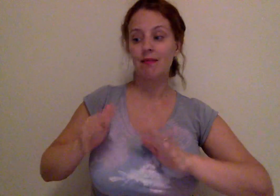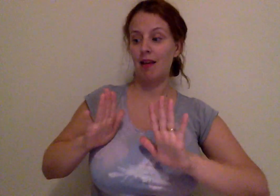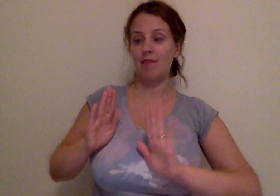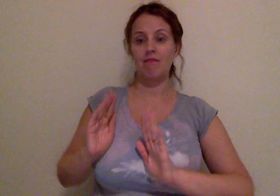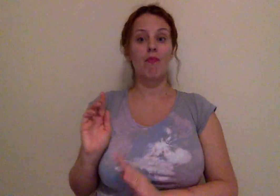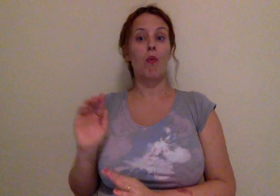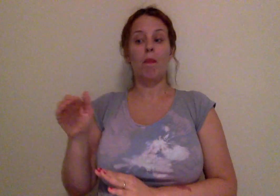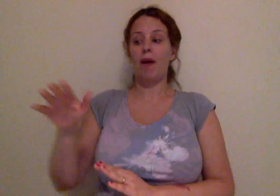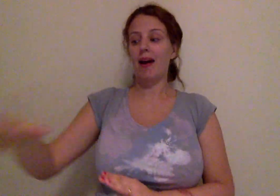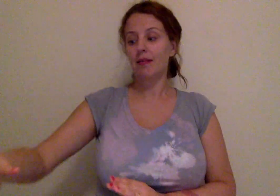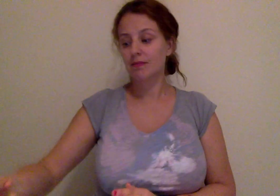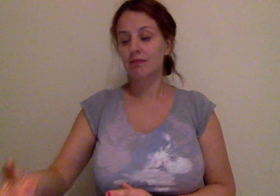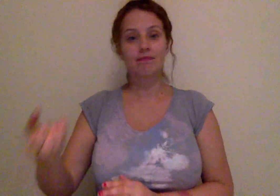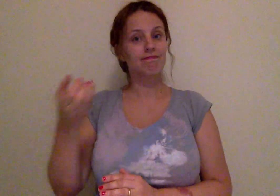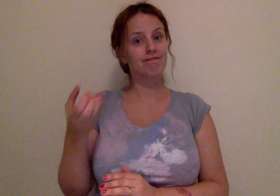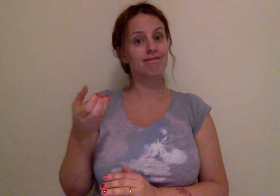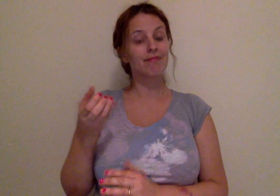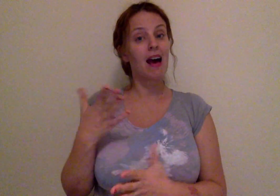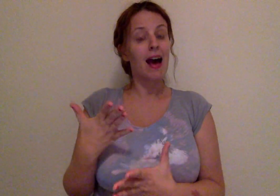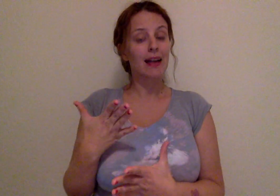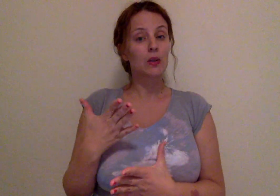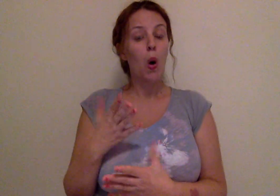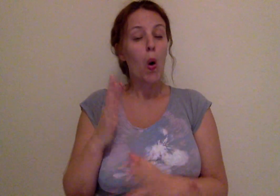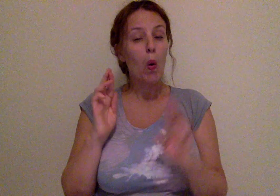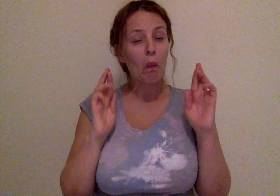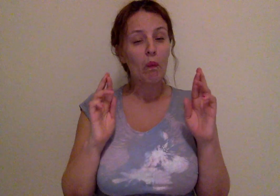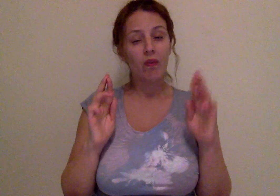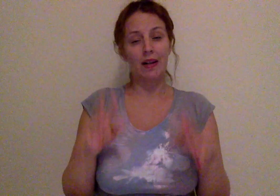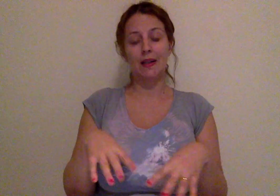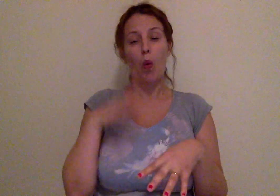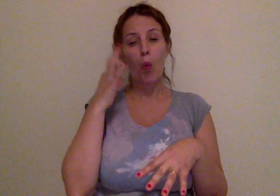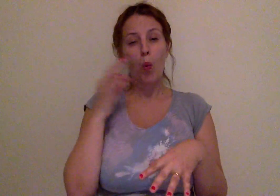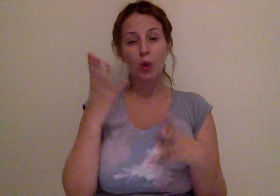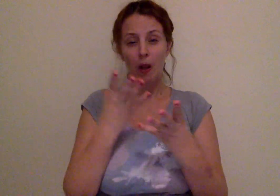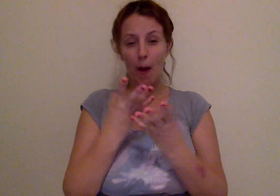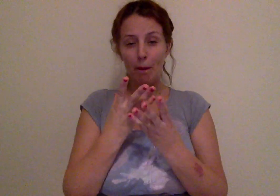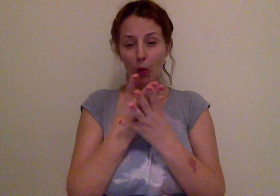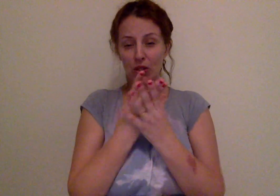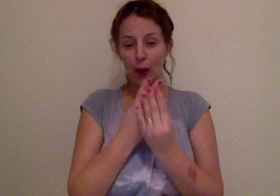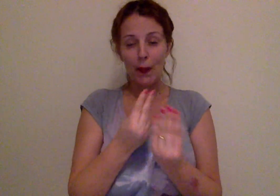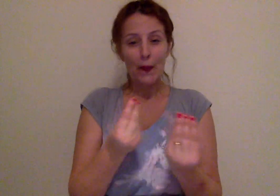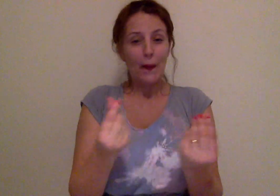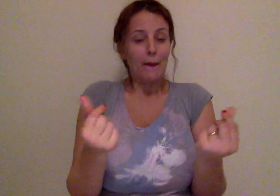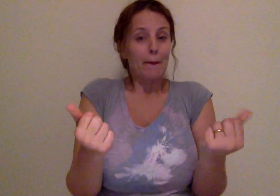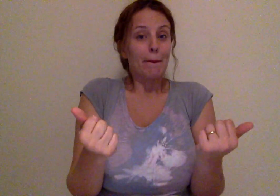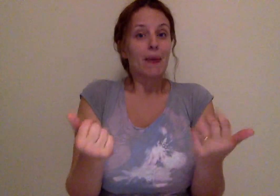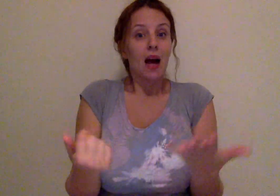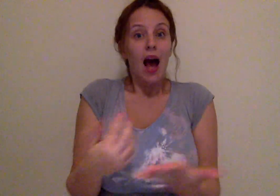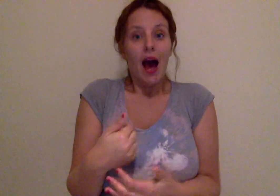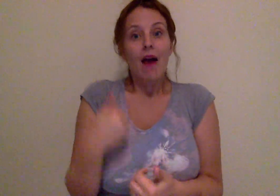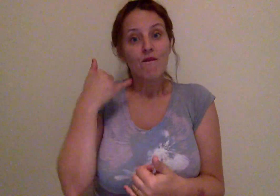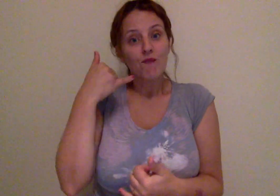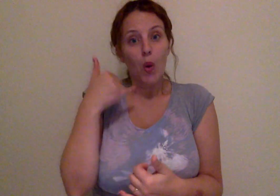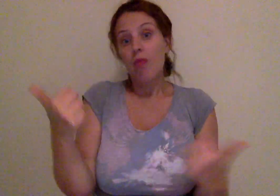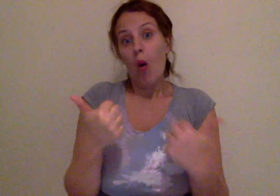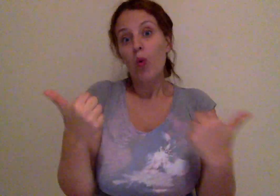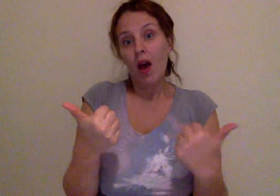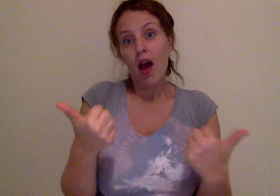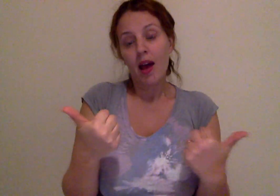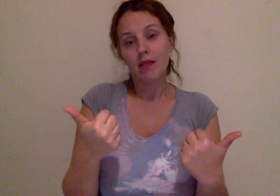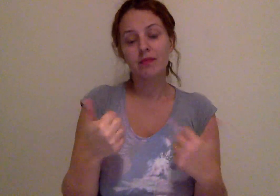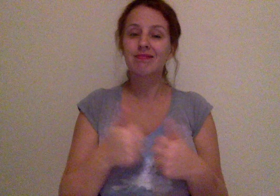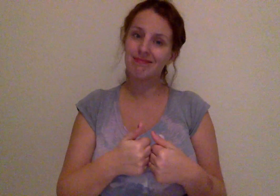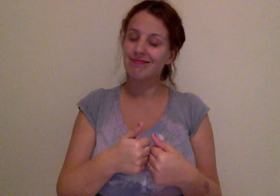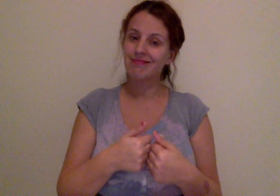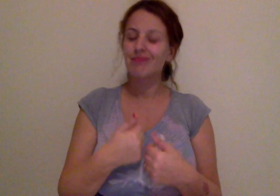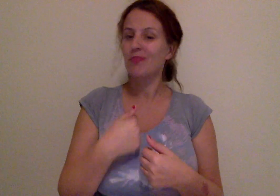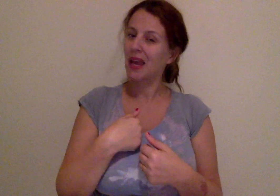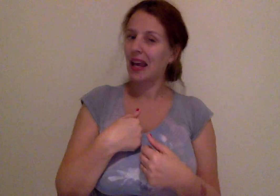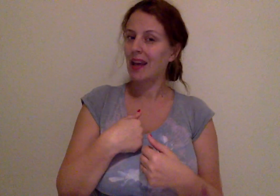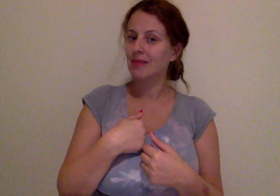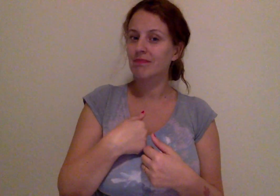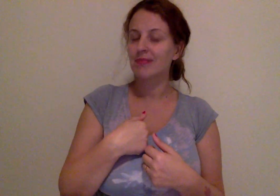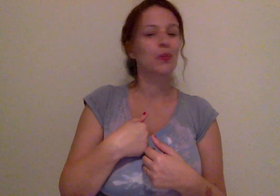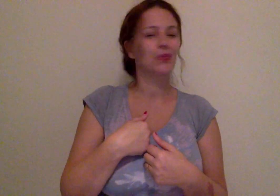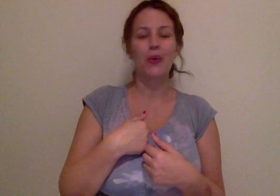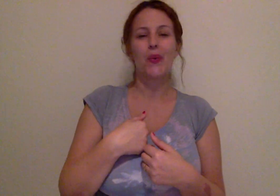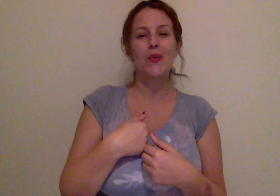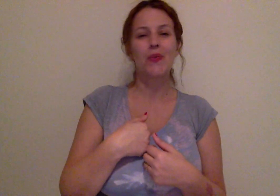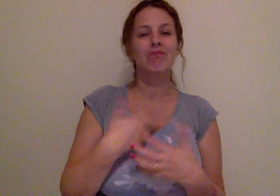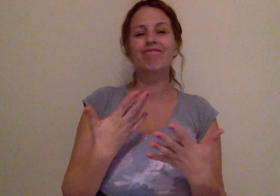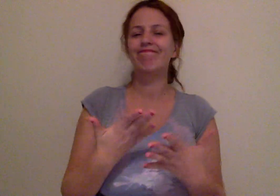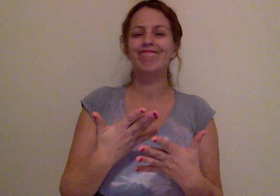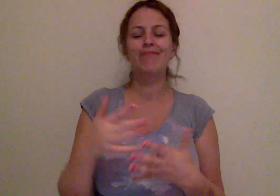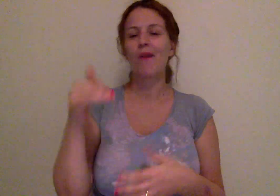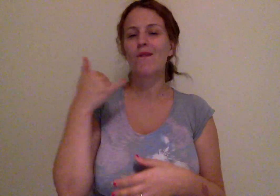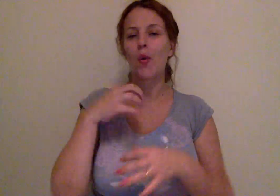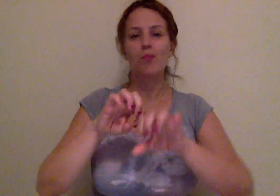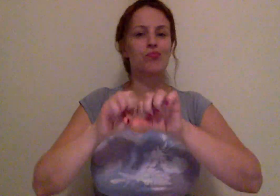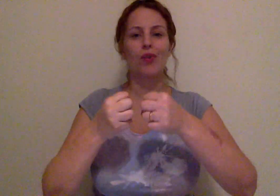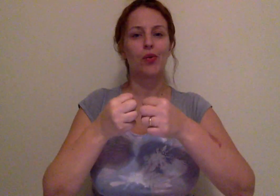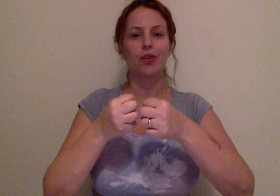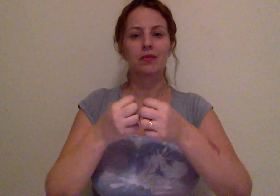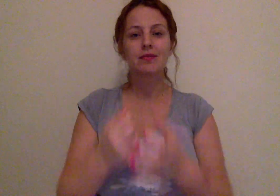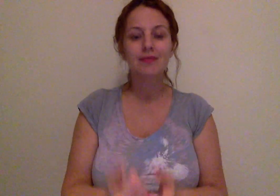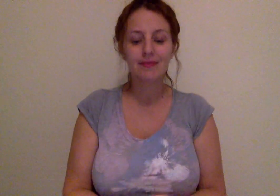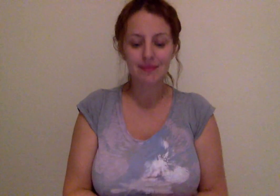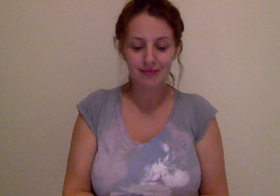Hopefully water absorbed, phone okay. Me no phone broken.